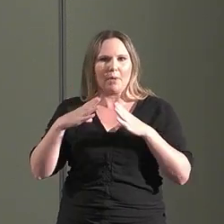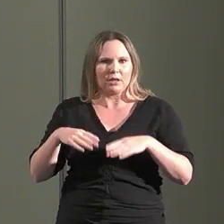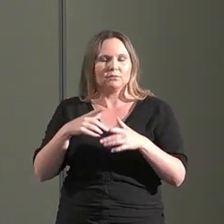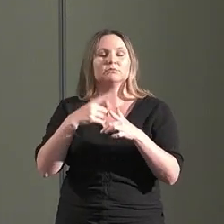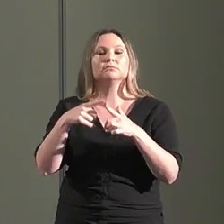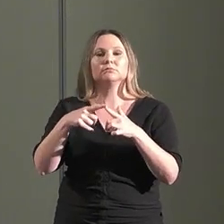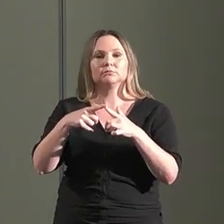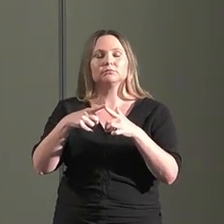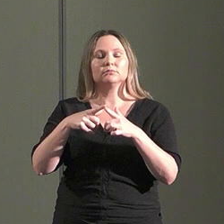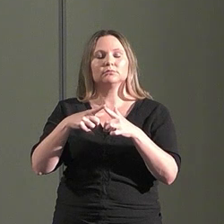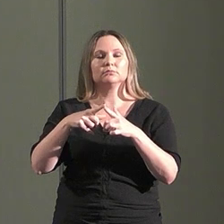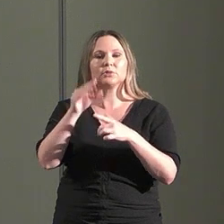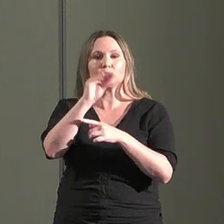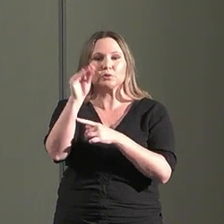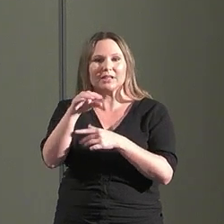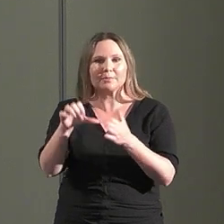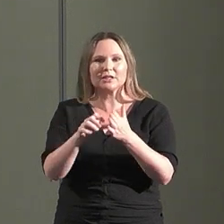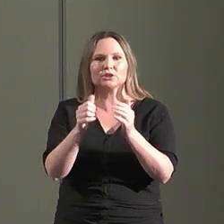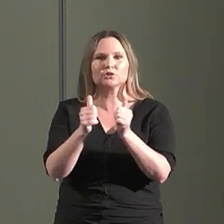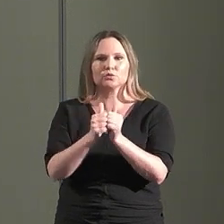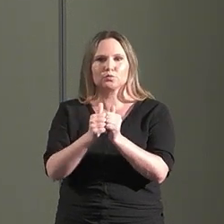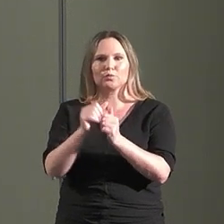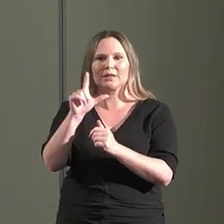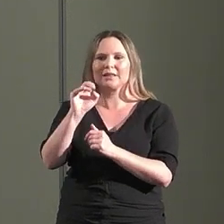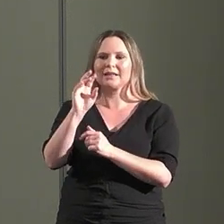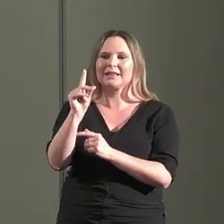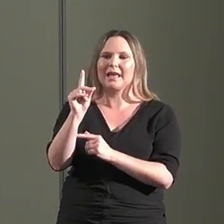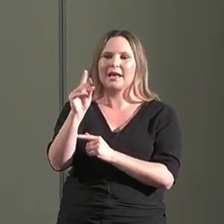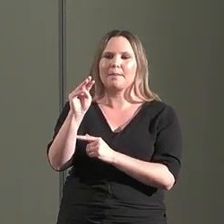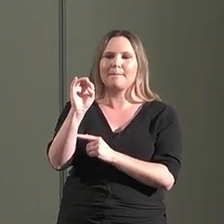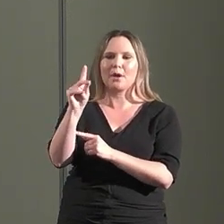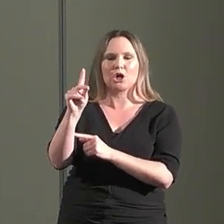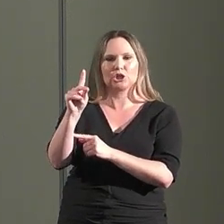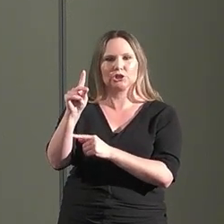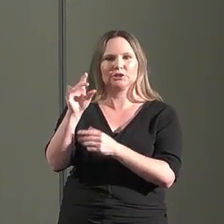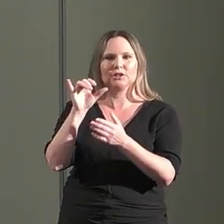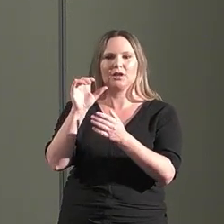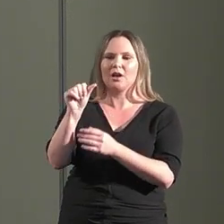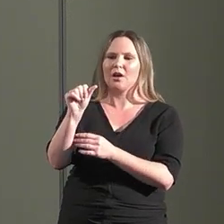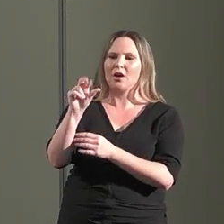And percentage of pages with ARIA regions it was new then.